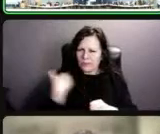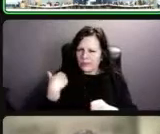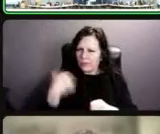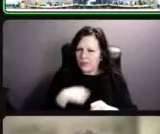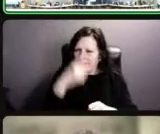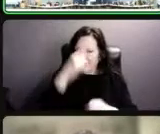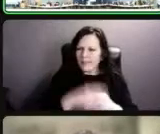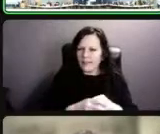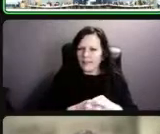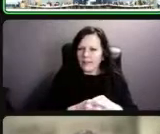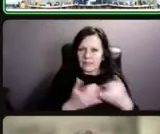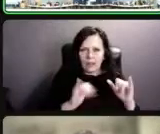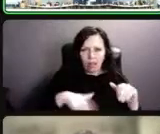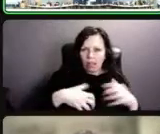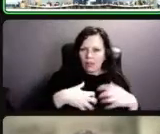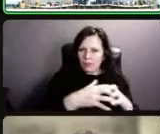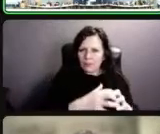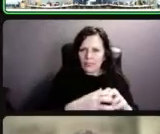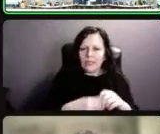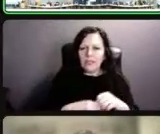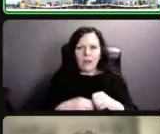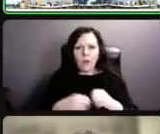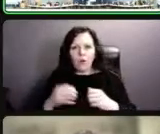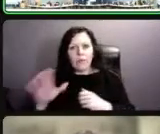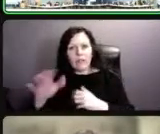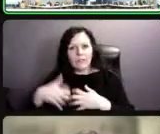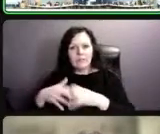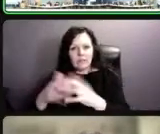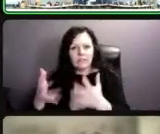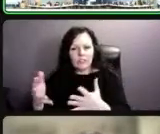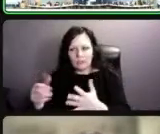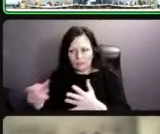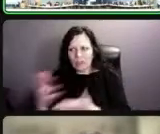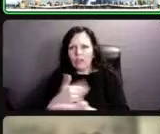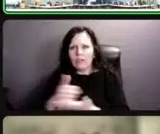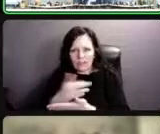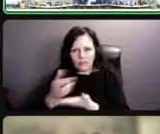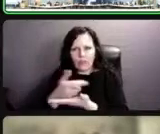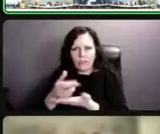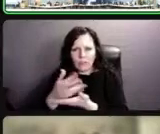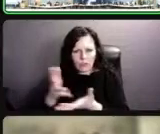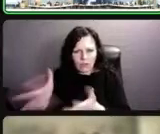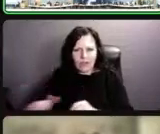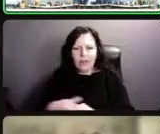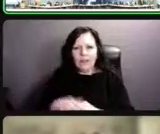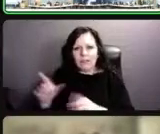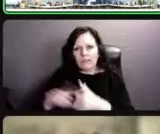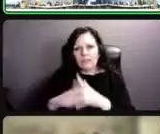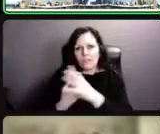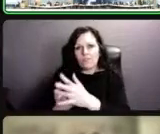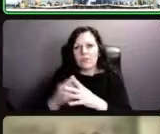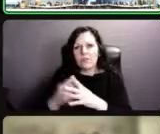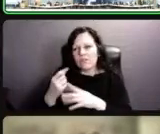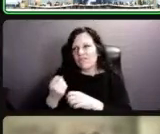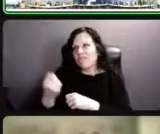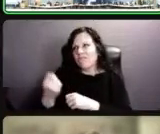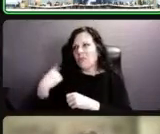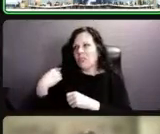THE VOTERS REPORT AND THAT WAS